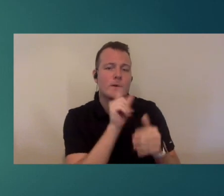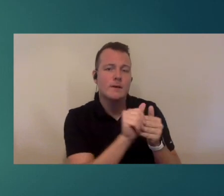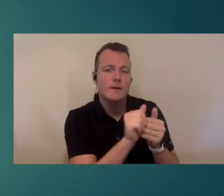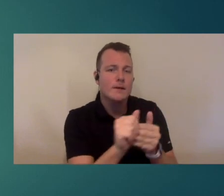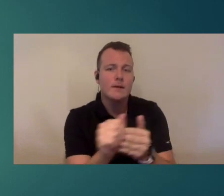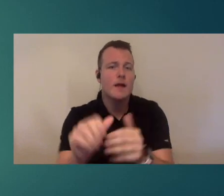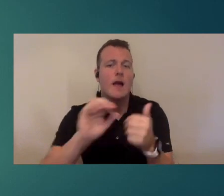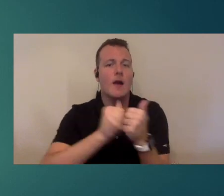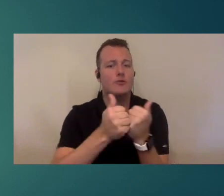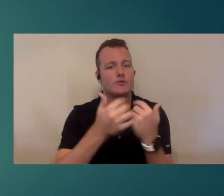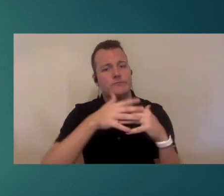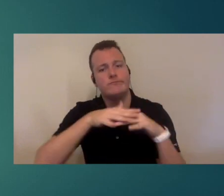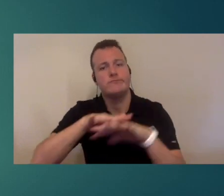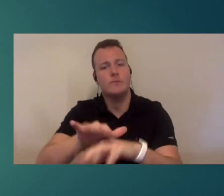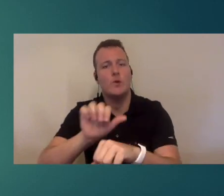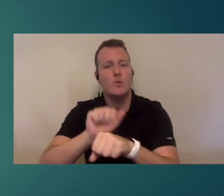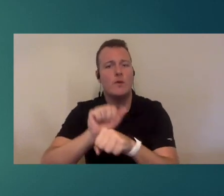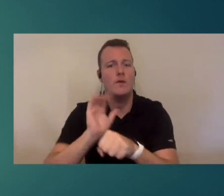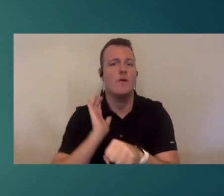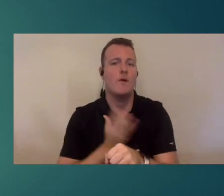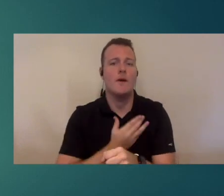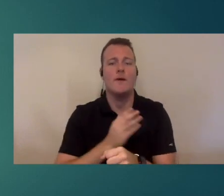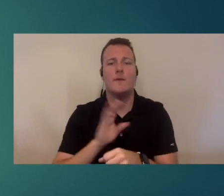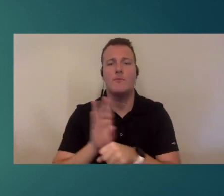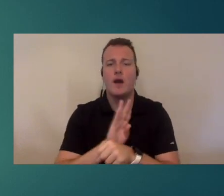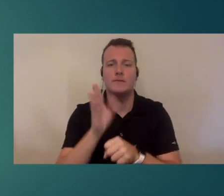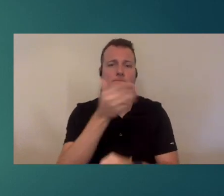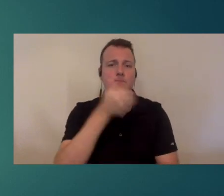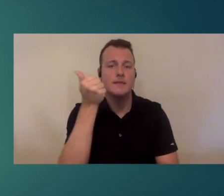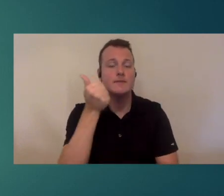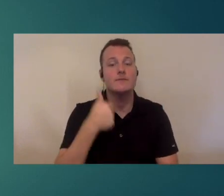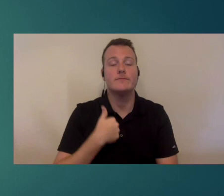works in our practice best. So I'm looking for someone who's willing to be